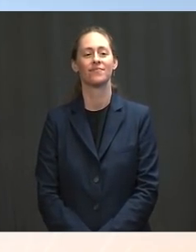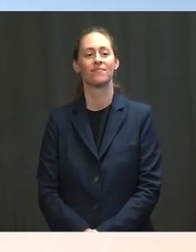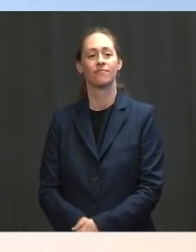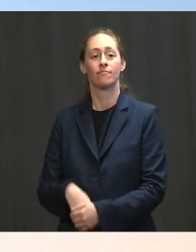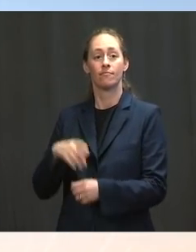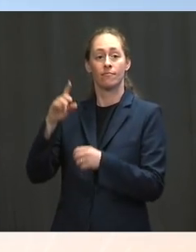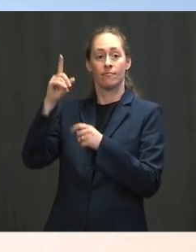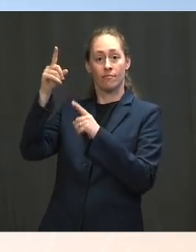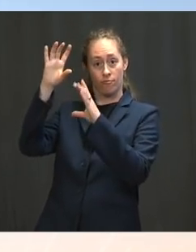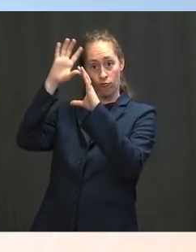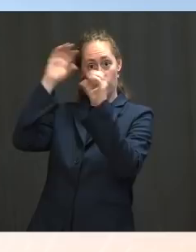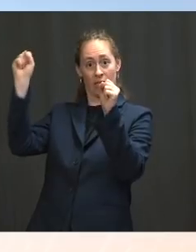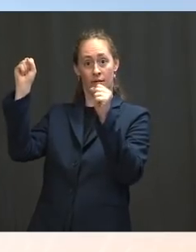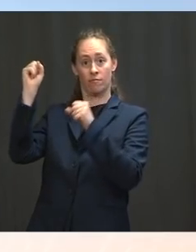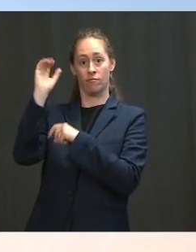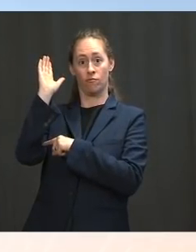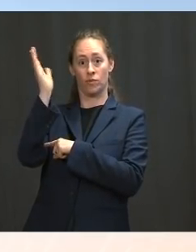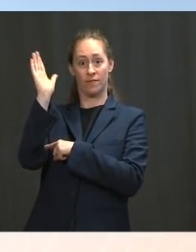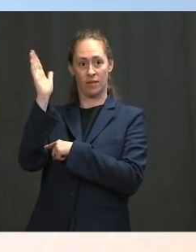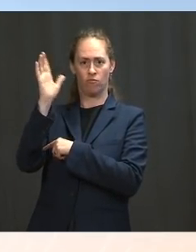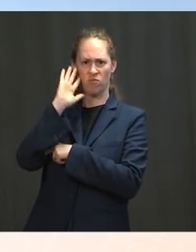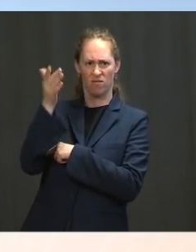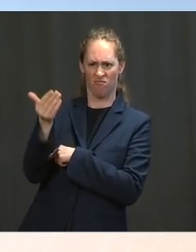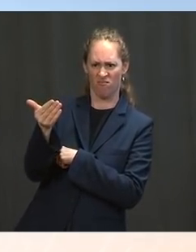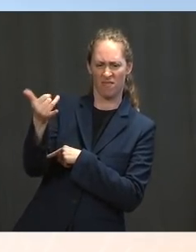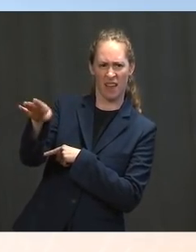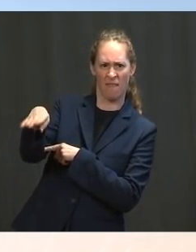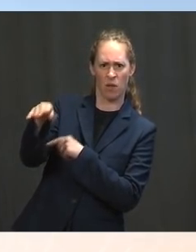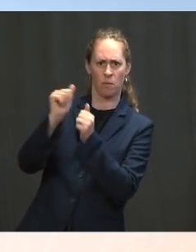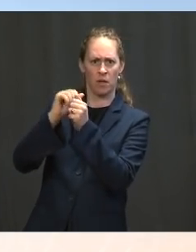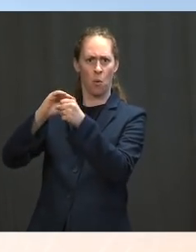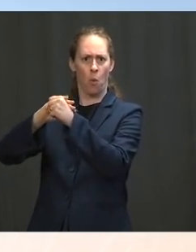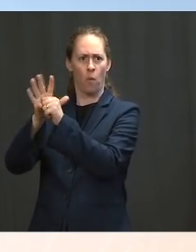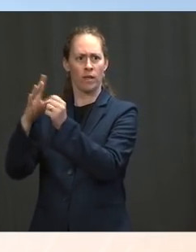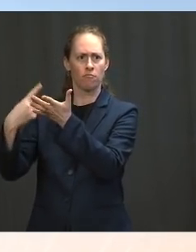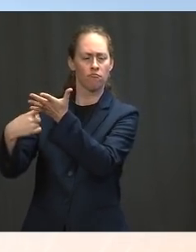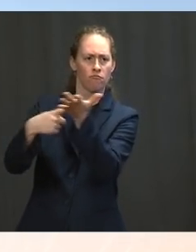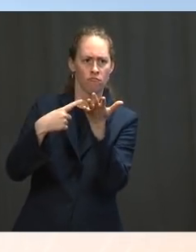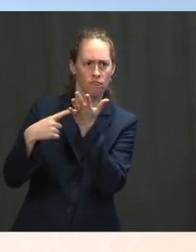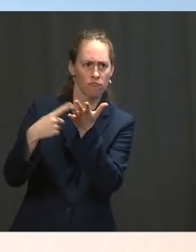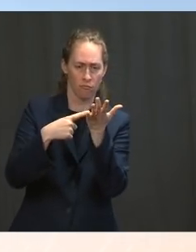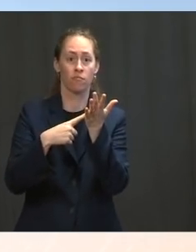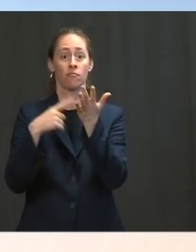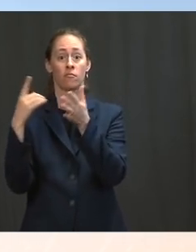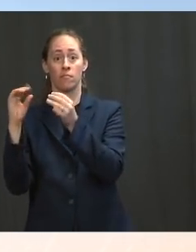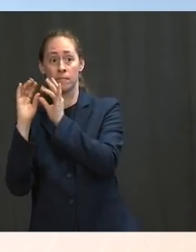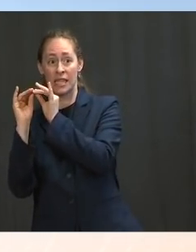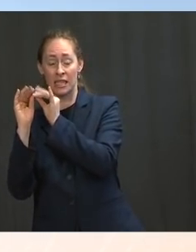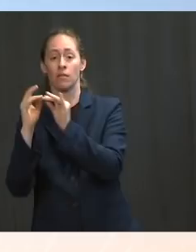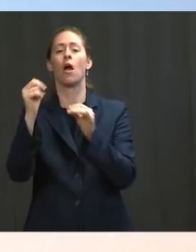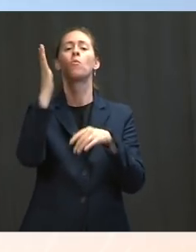Response Team this afternoon, he will speak to the American people about the strong progress that the country has made in recovery